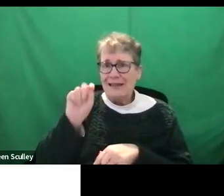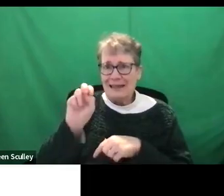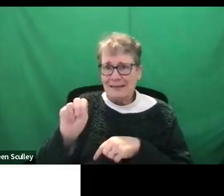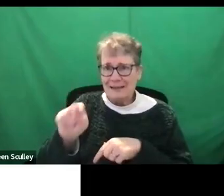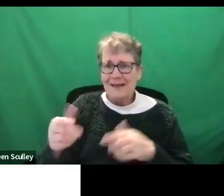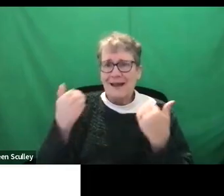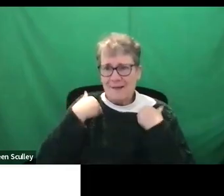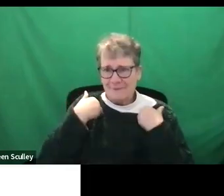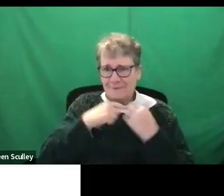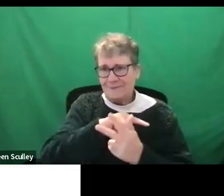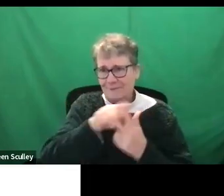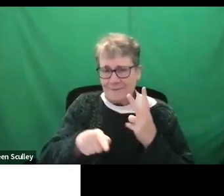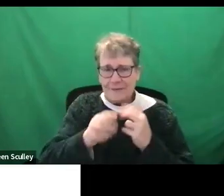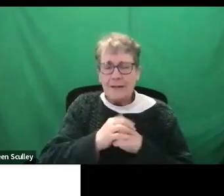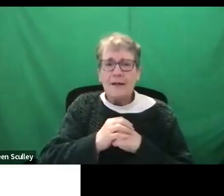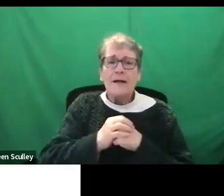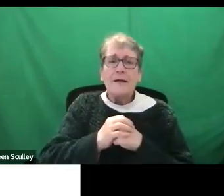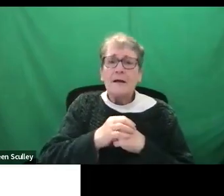And ASL learning resources that we have in Tennessee.